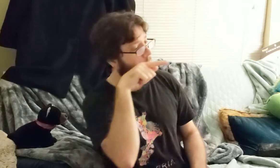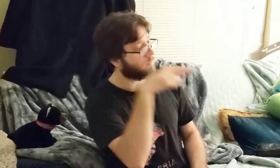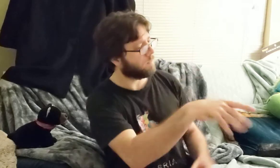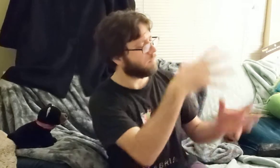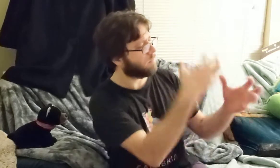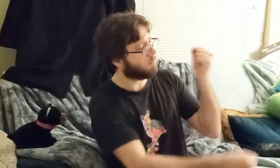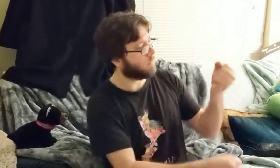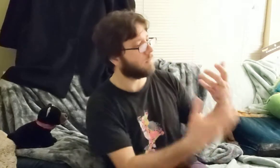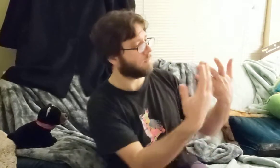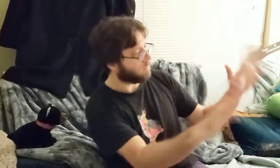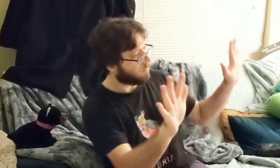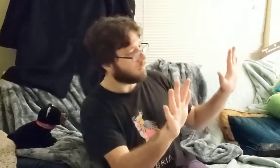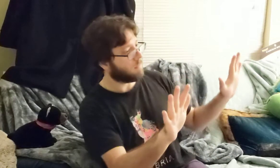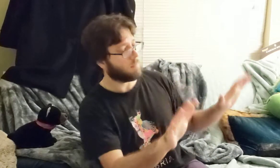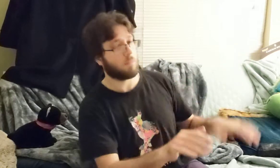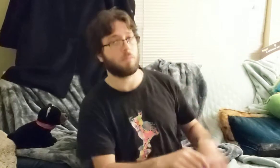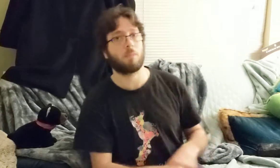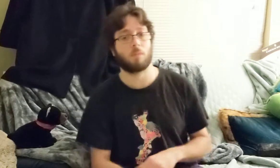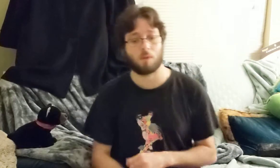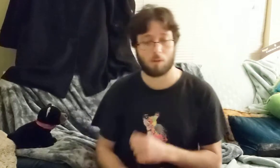YOU MEAN FINISH